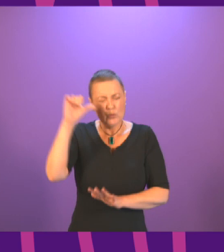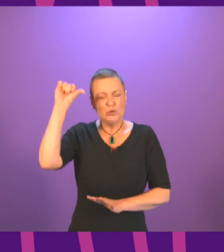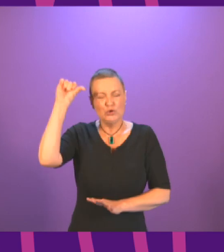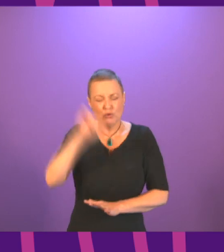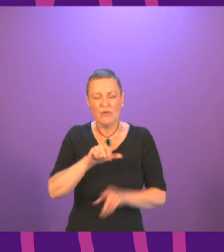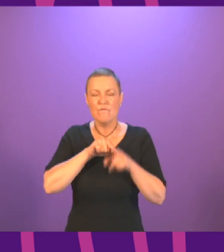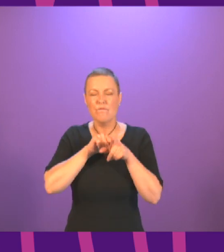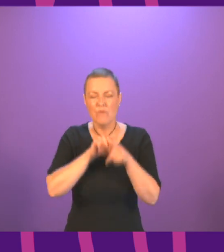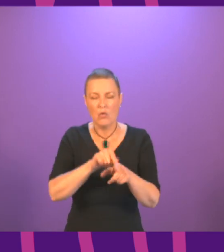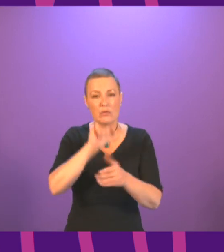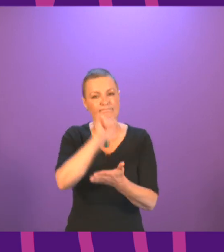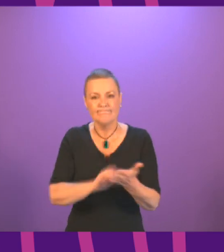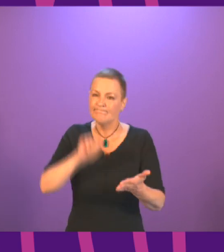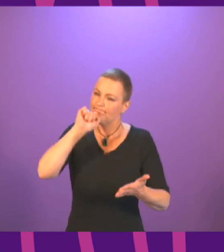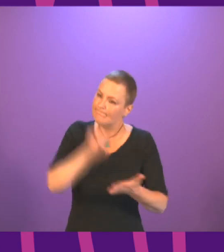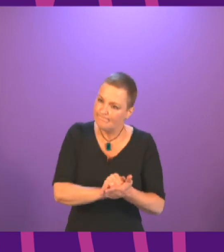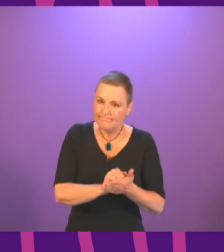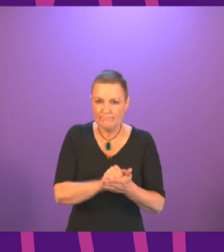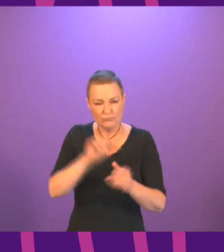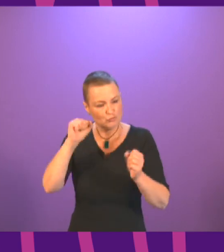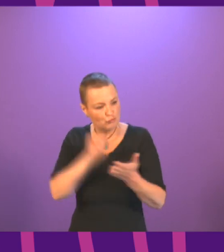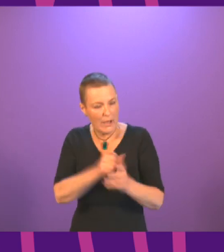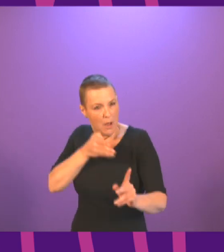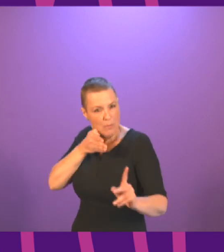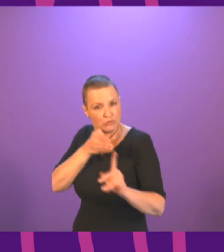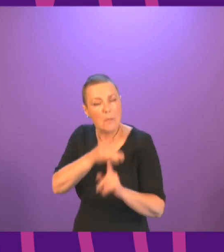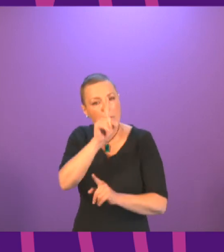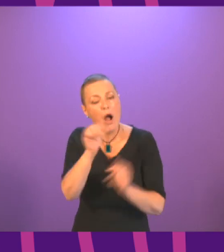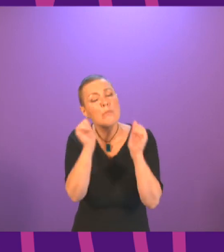that we have an approach to criminal justice that is, yes, focused on appropriate punishment